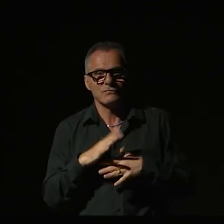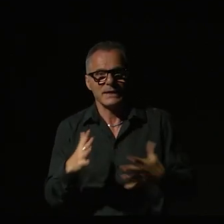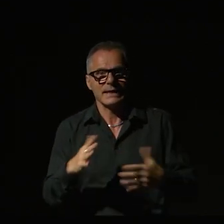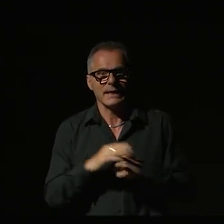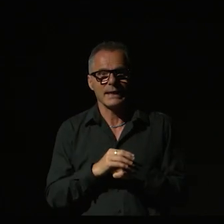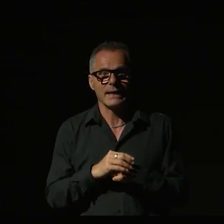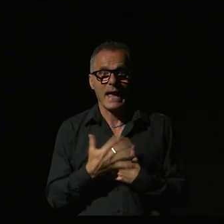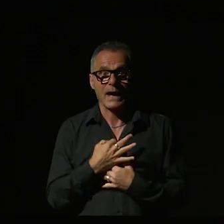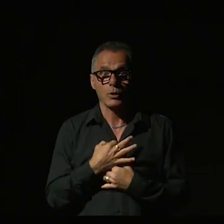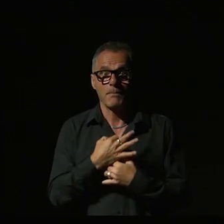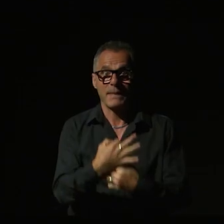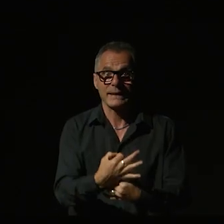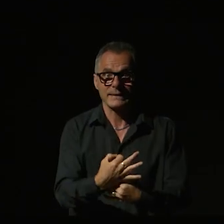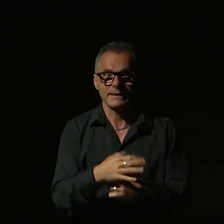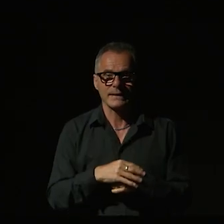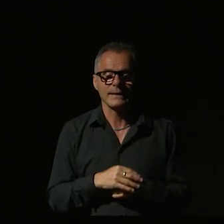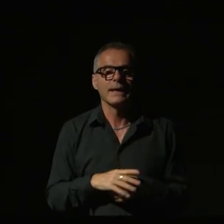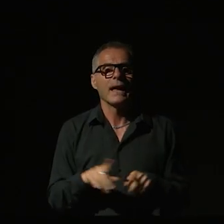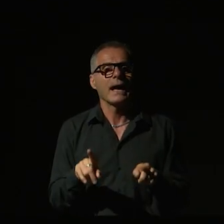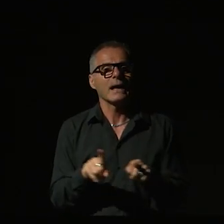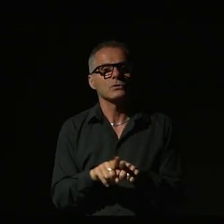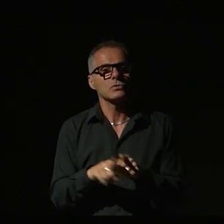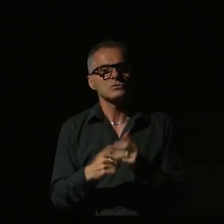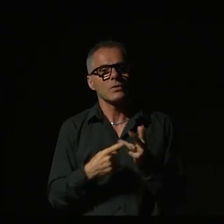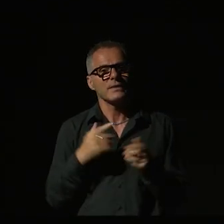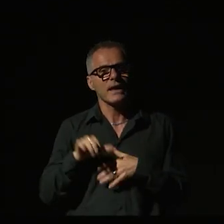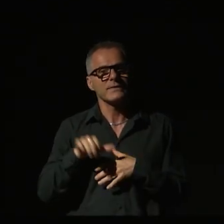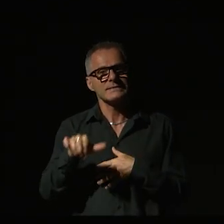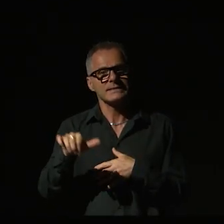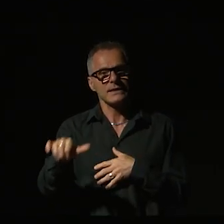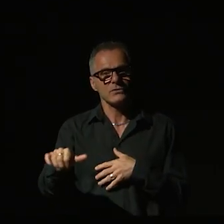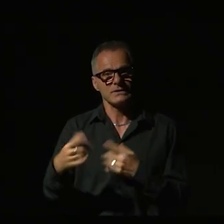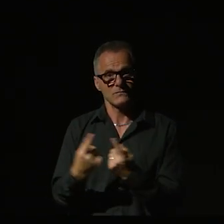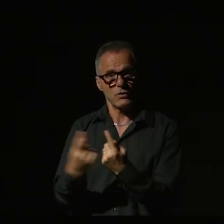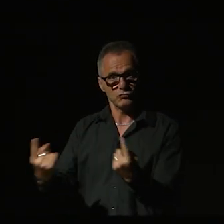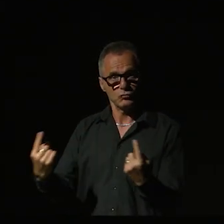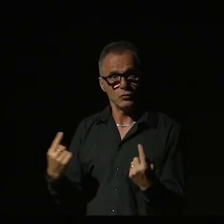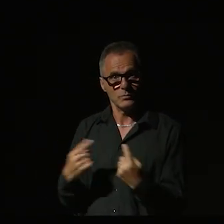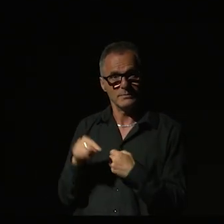And then of course the other series for, that Rubens towards the end of his life